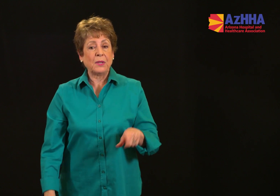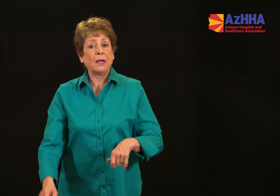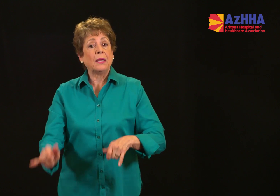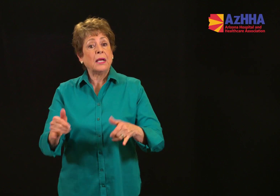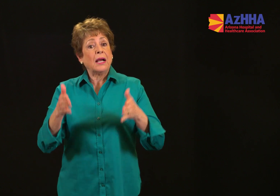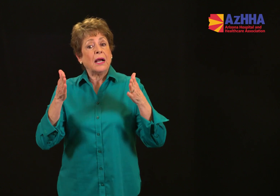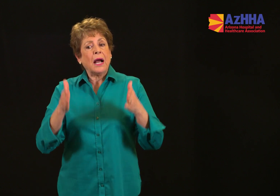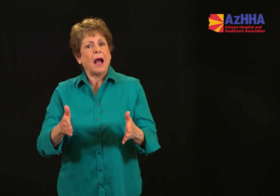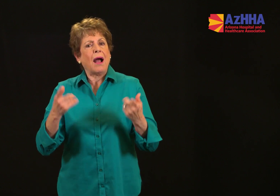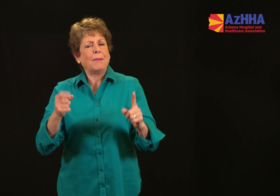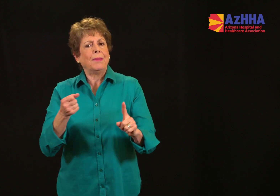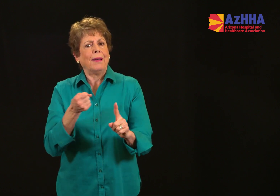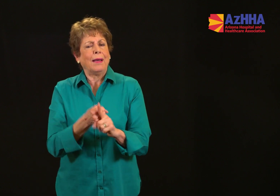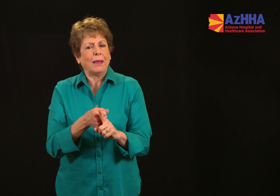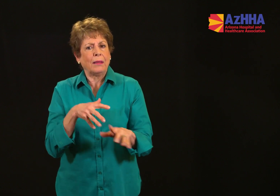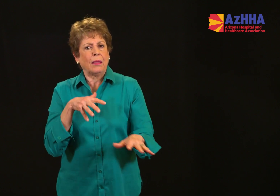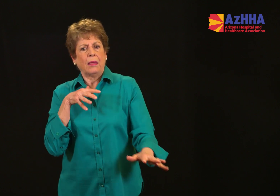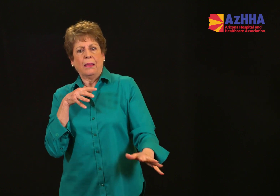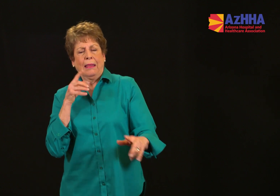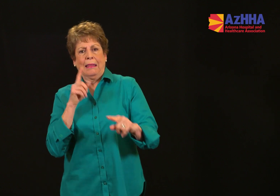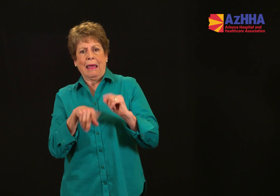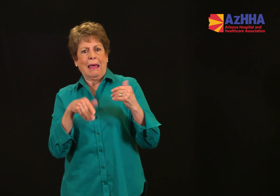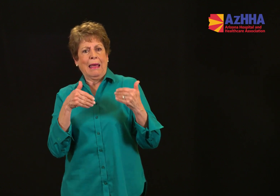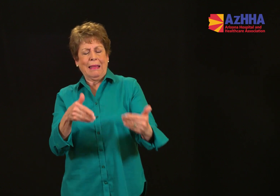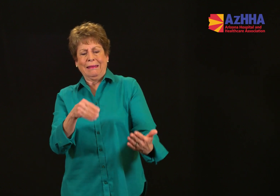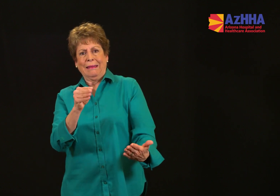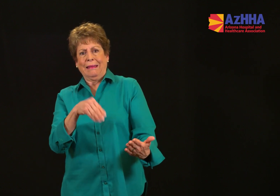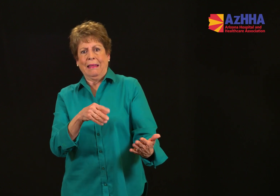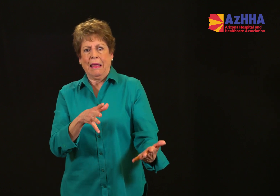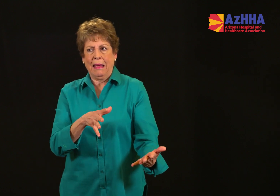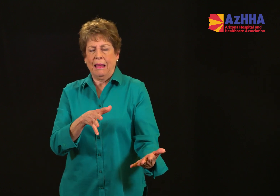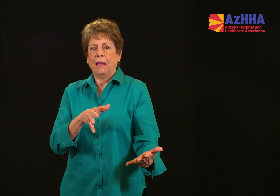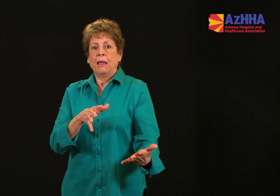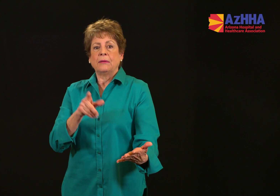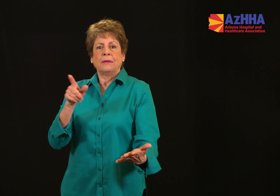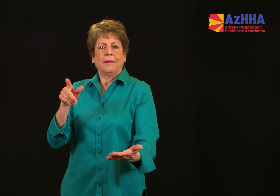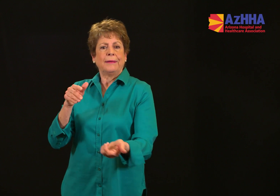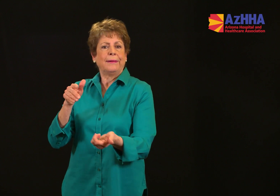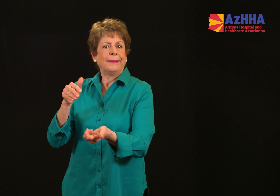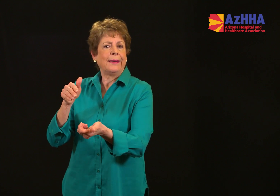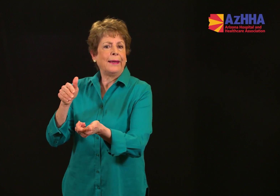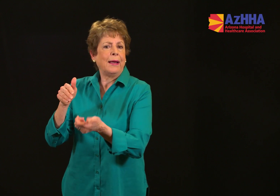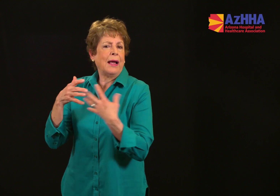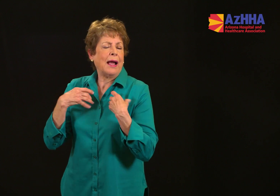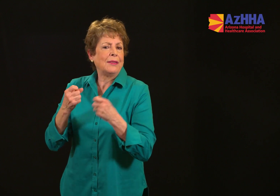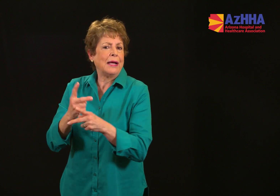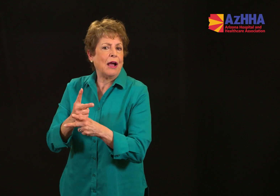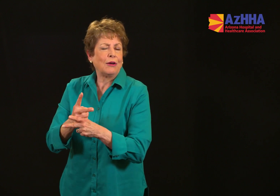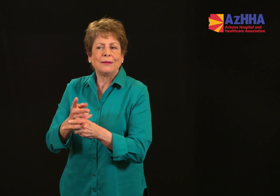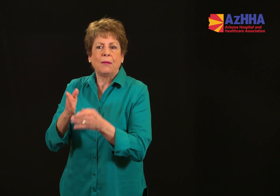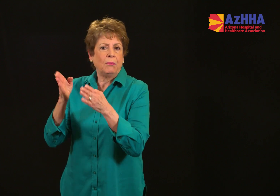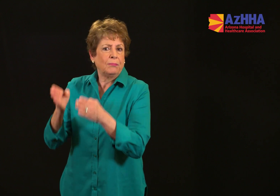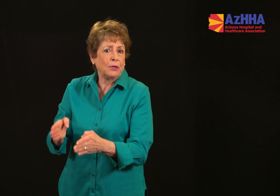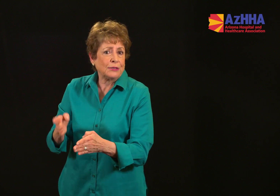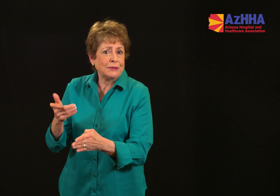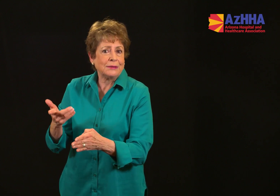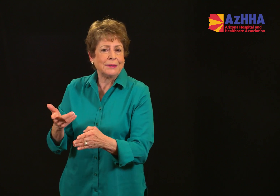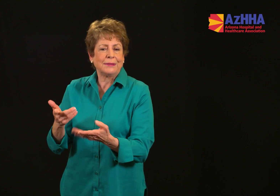If the individual lacks the capacity to complete the form, a healthcare professional and the patient's appointed healthcare